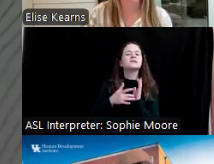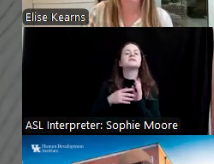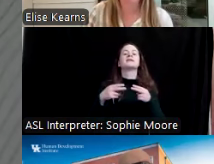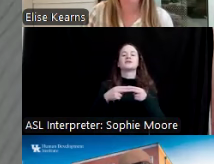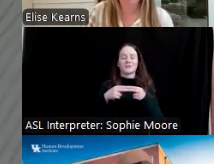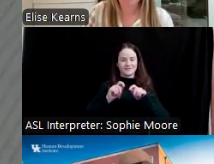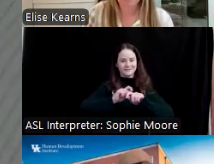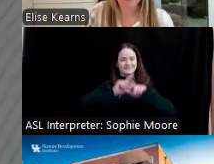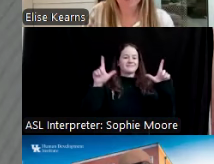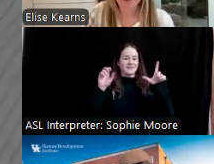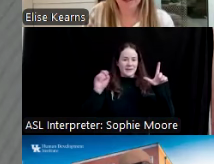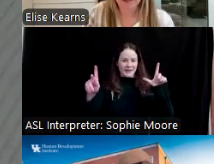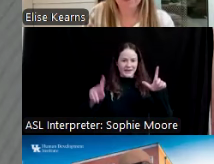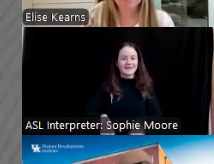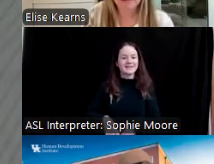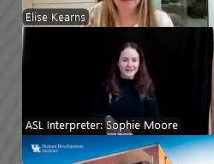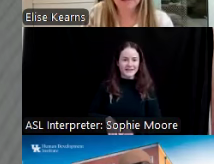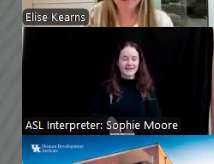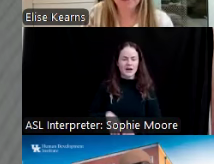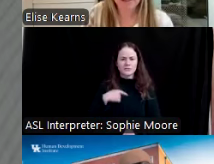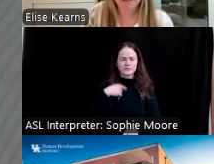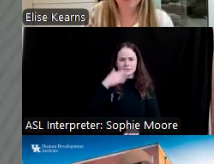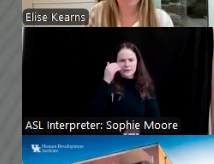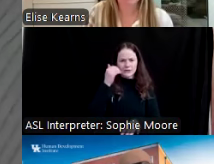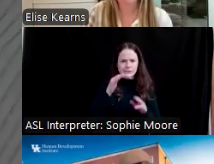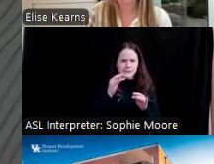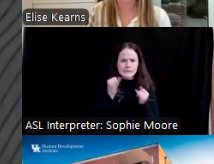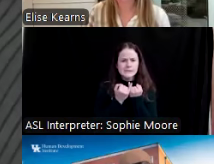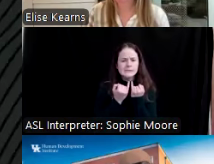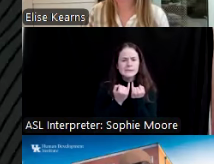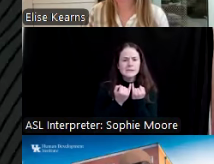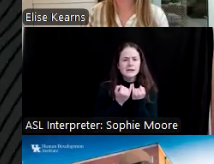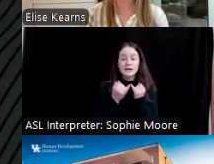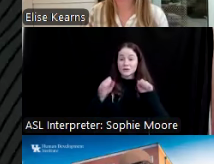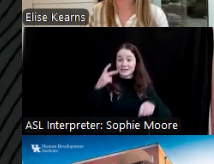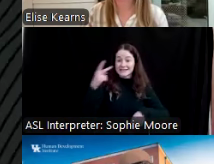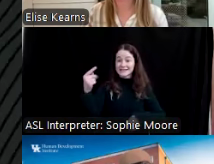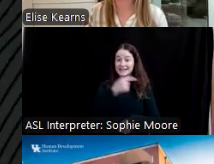And I forgot. Let's see. Continue to share. Yes. Can everyone see my screen? Someone. Yes. Yes, we can.